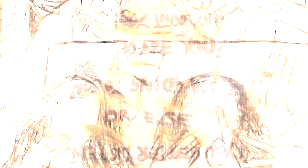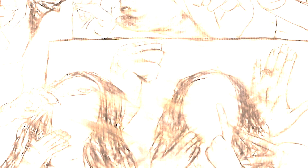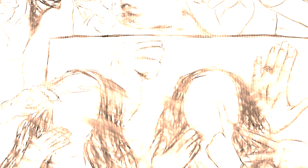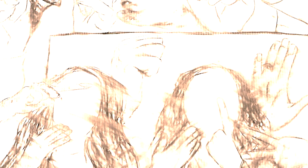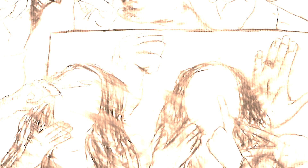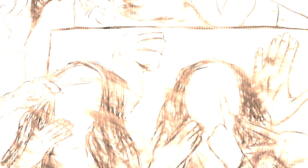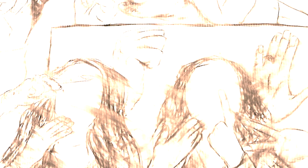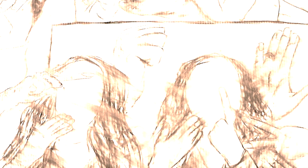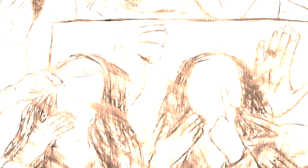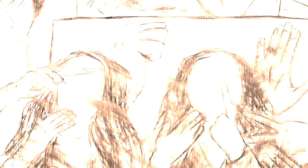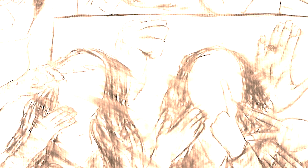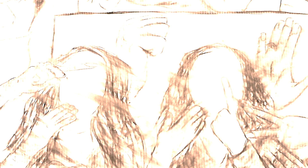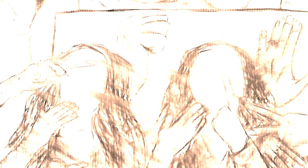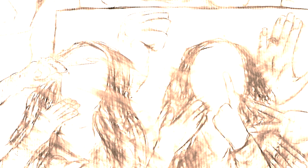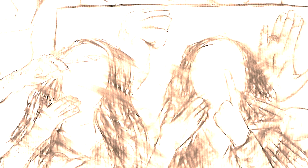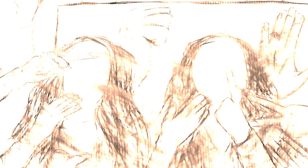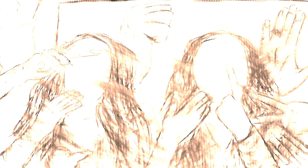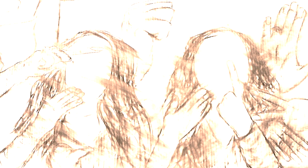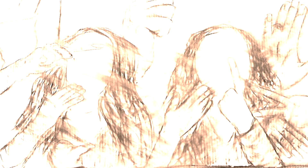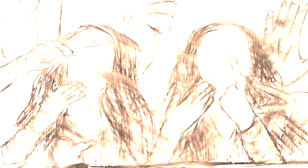When I look back at the lines, I think about the audiogram,